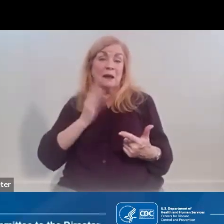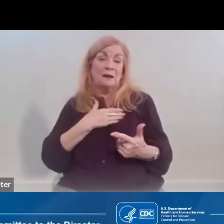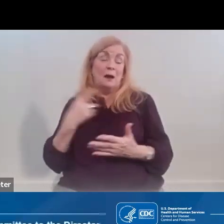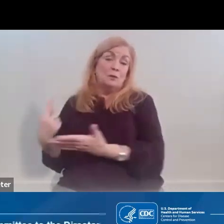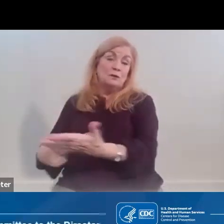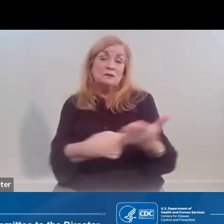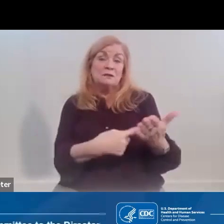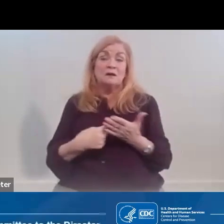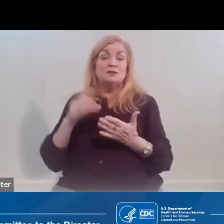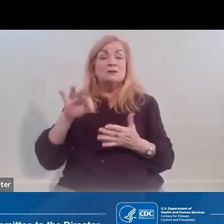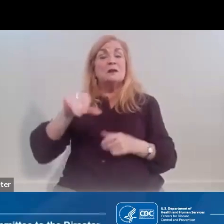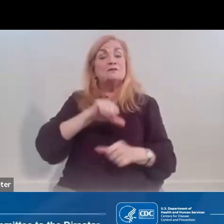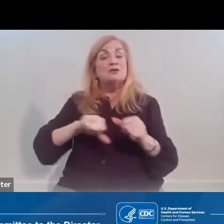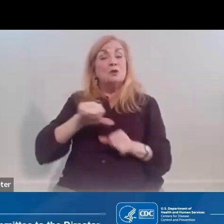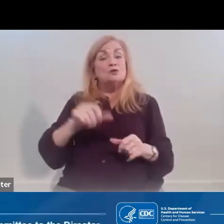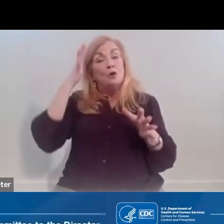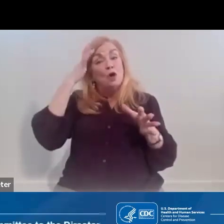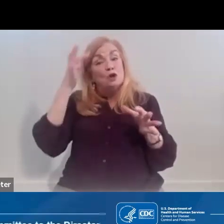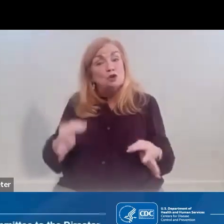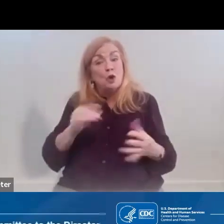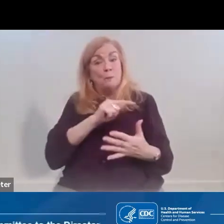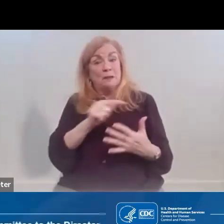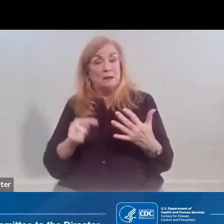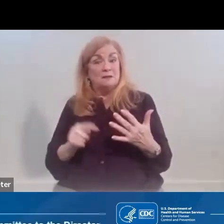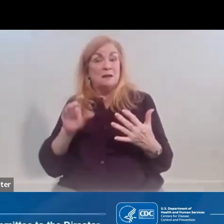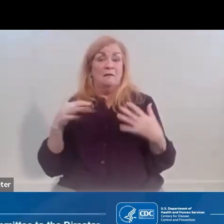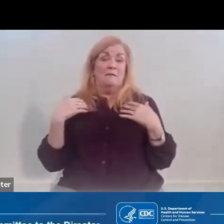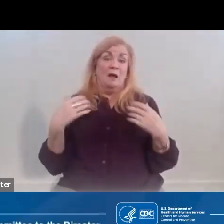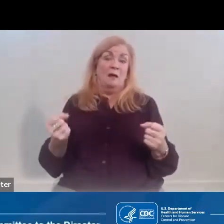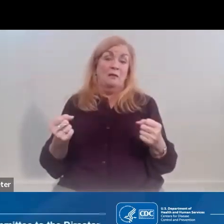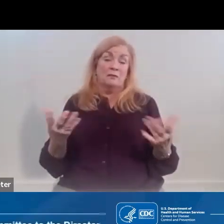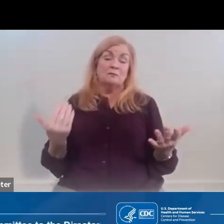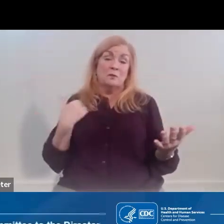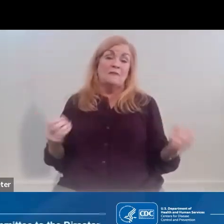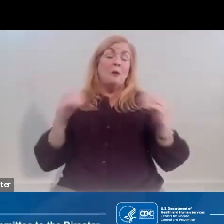So, you know, there's much more evidence and all kinds of things